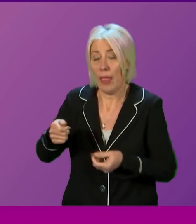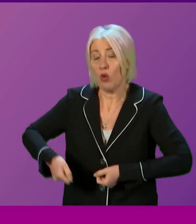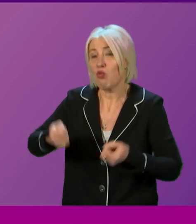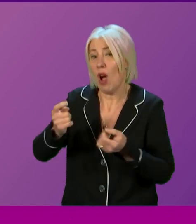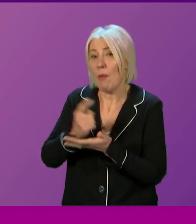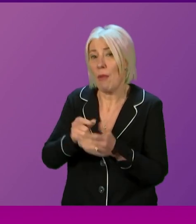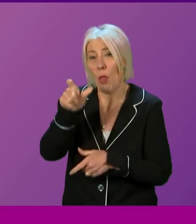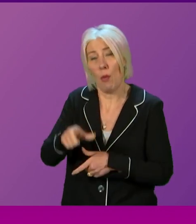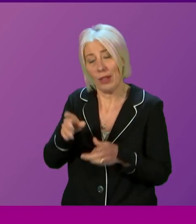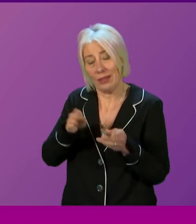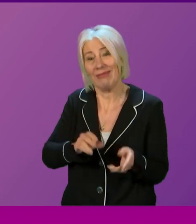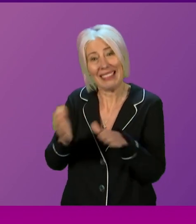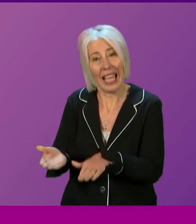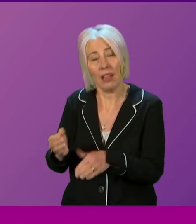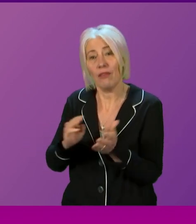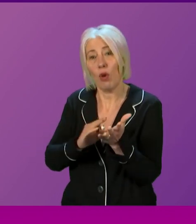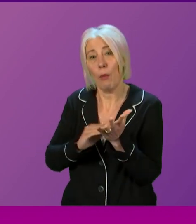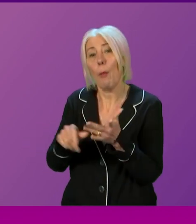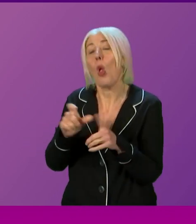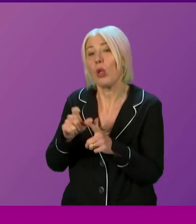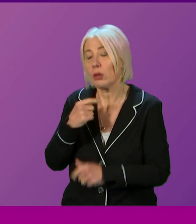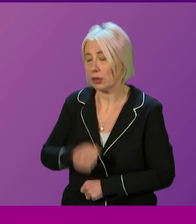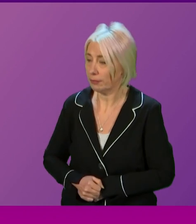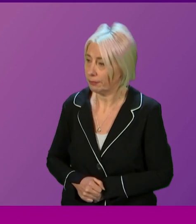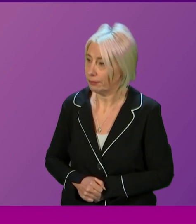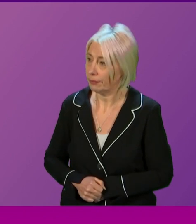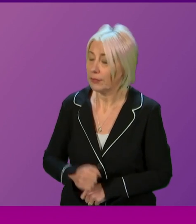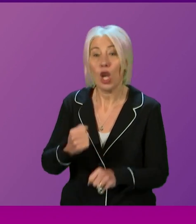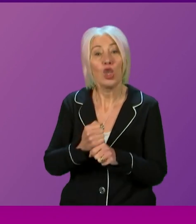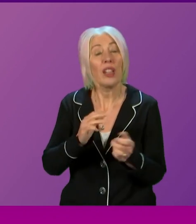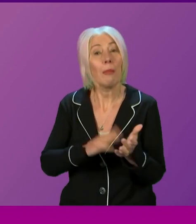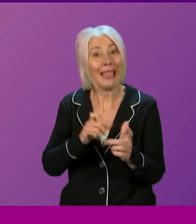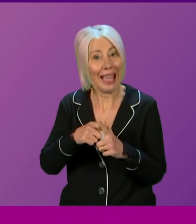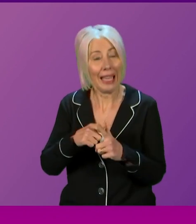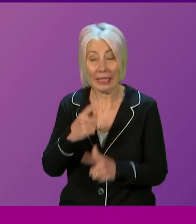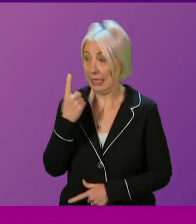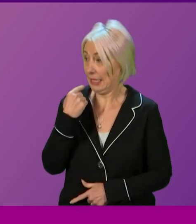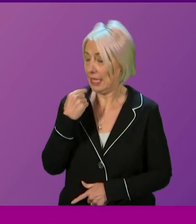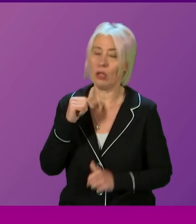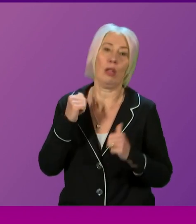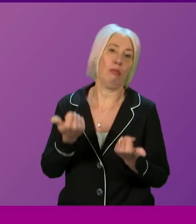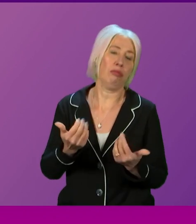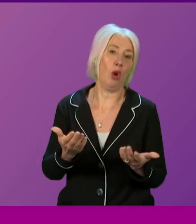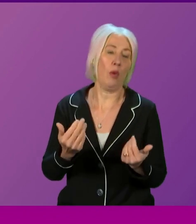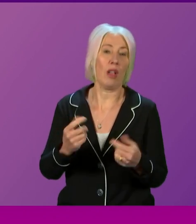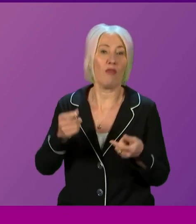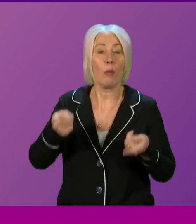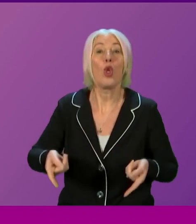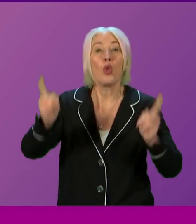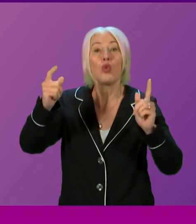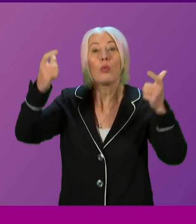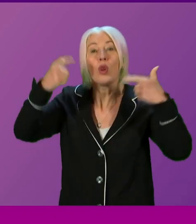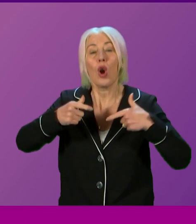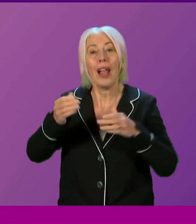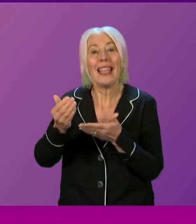Yesterday, we saw the very welcome ruling from the Supreme Court on the Abortion Services